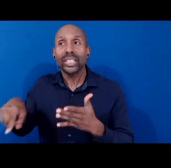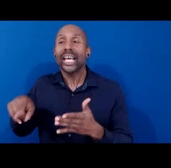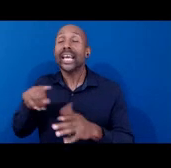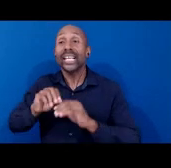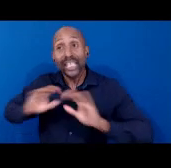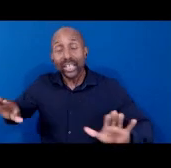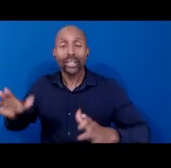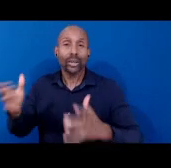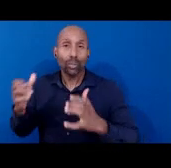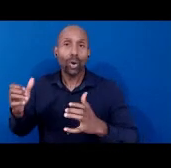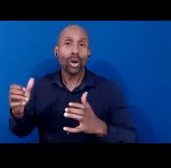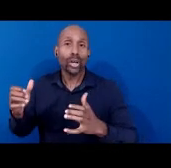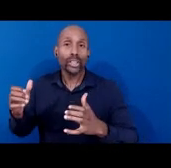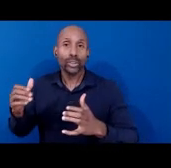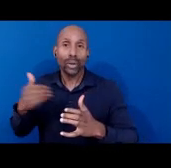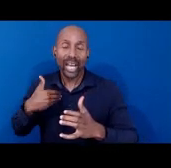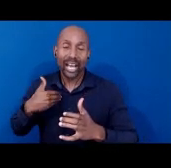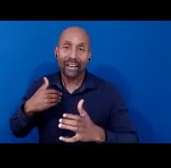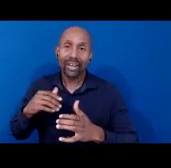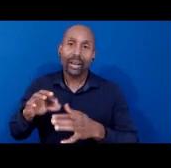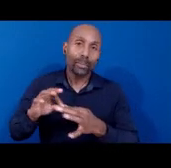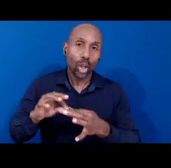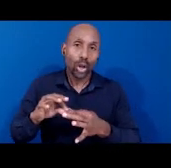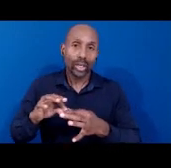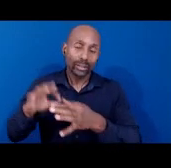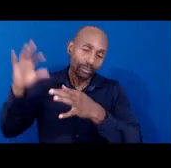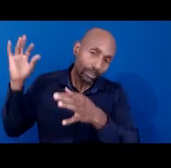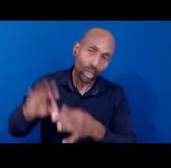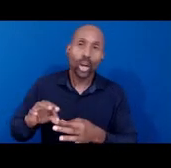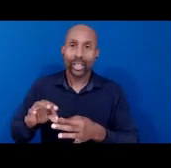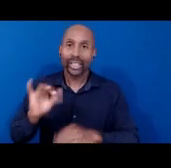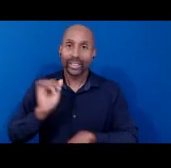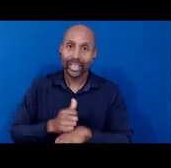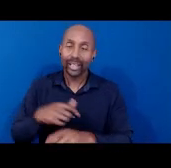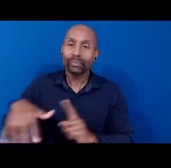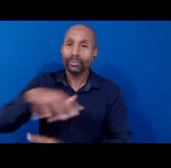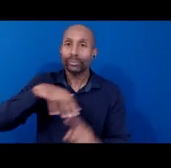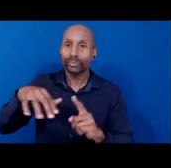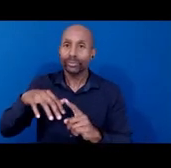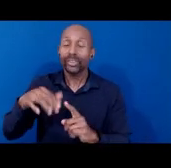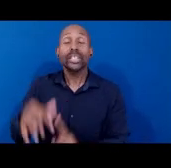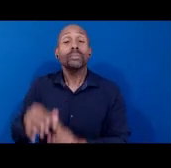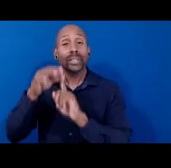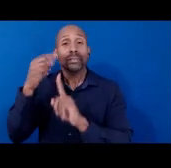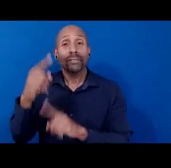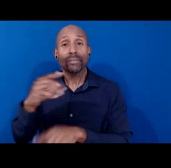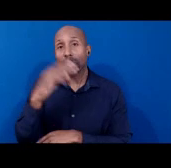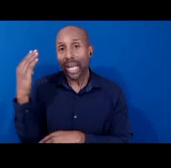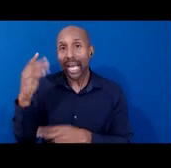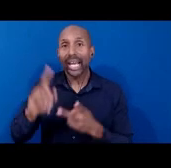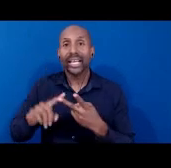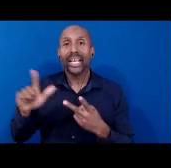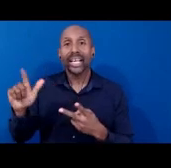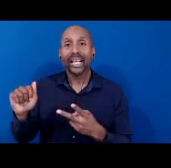country saying belonging is critical, particularly for our black let the next and Native American students in STEM.